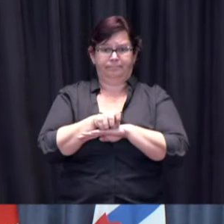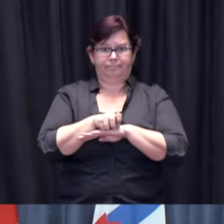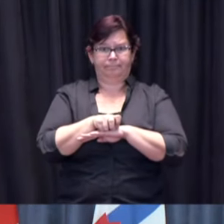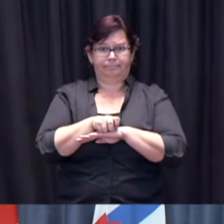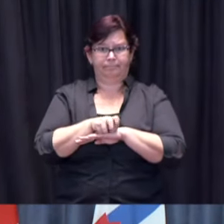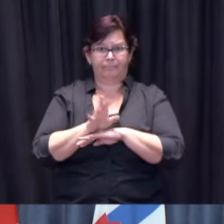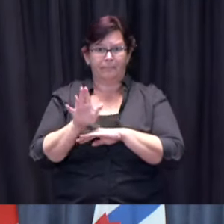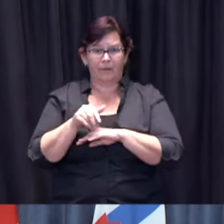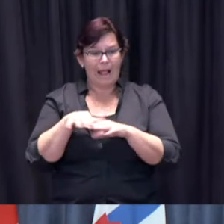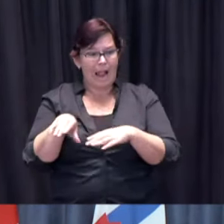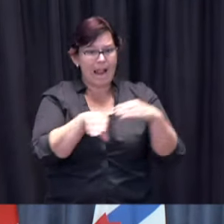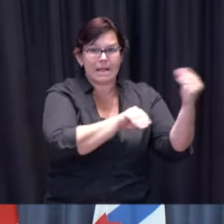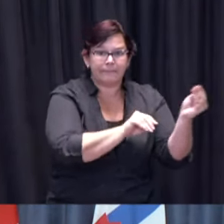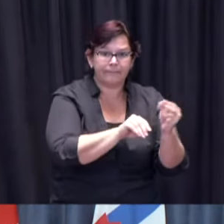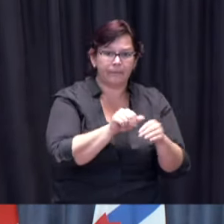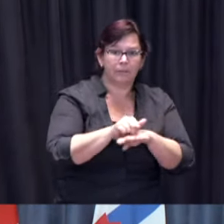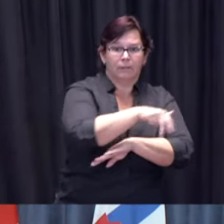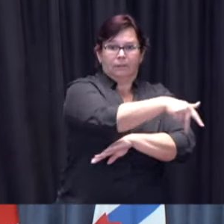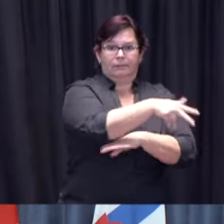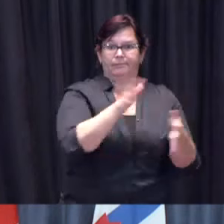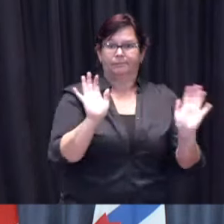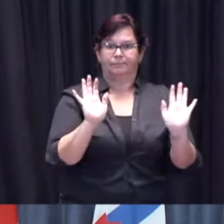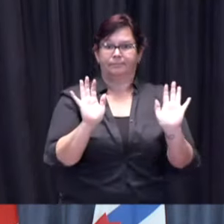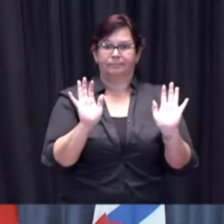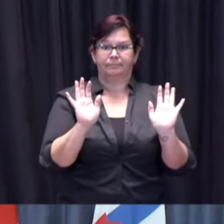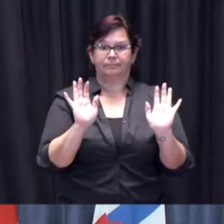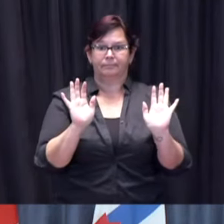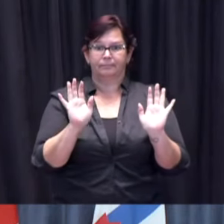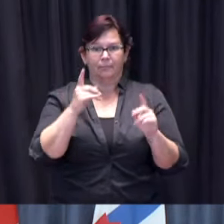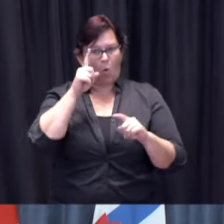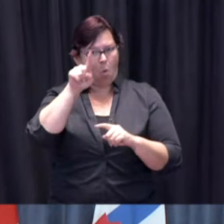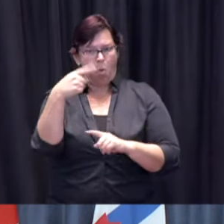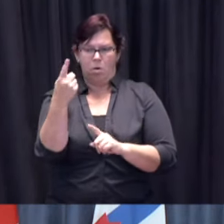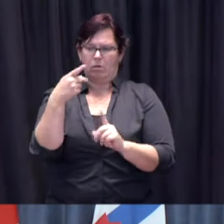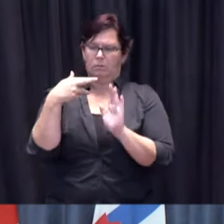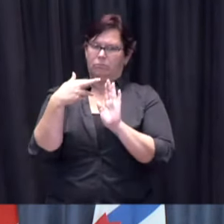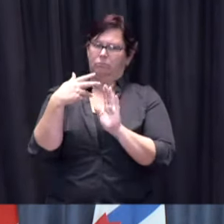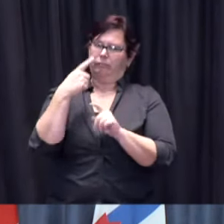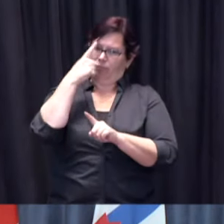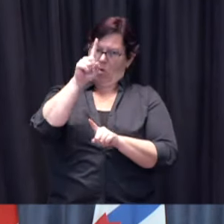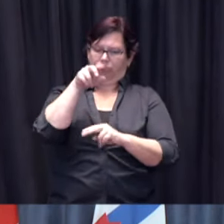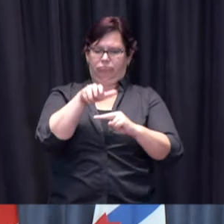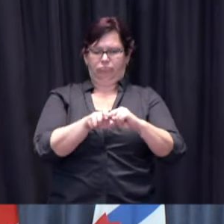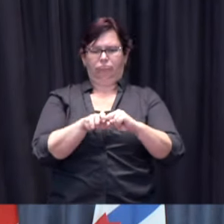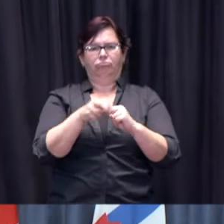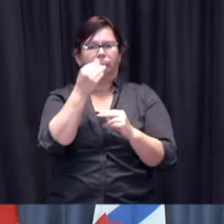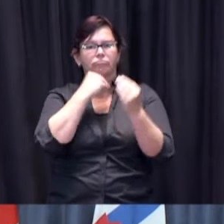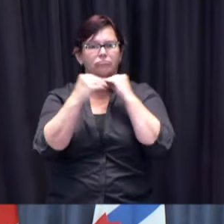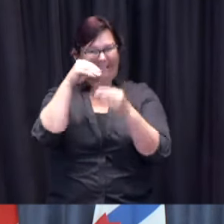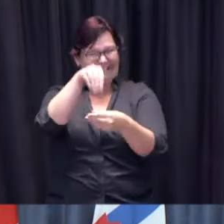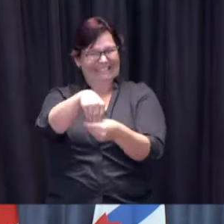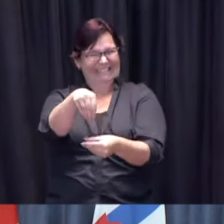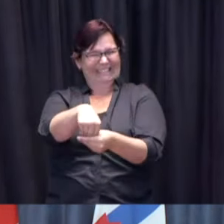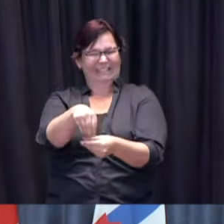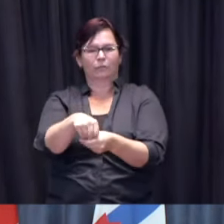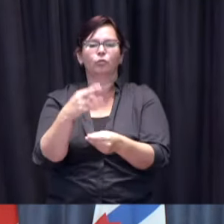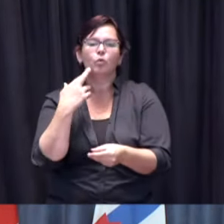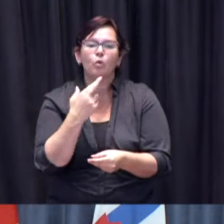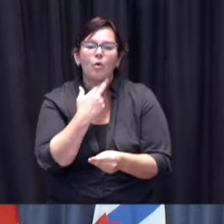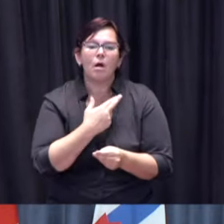people are actually eating or drinking. We would also require establishments to: Maintain a client log with a name and contact